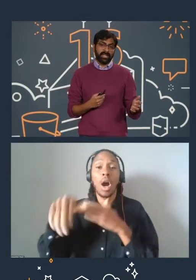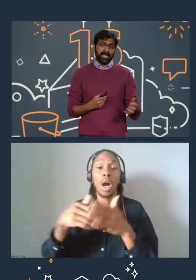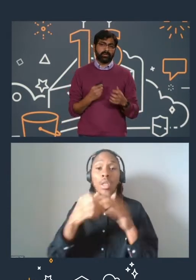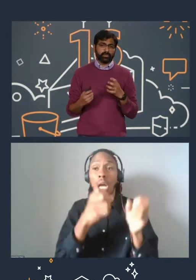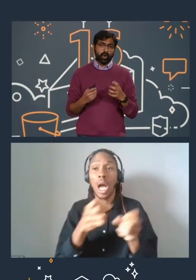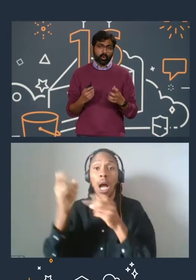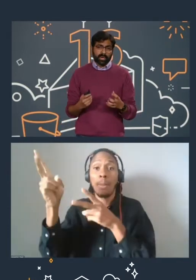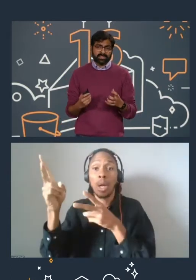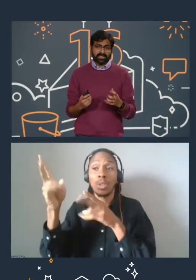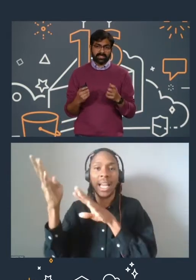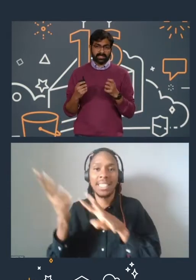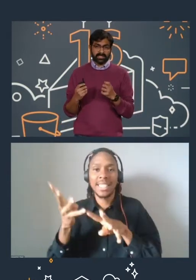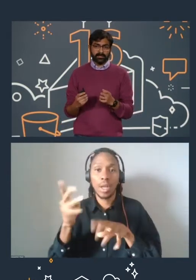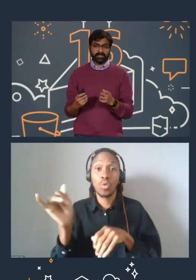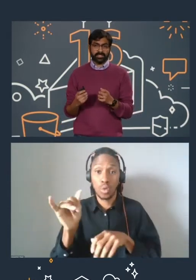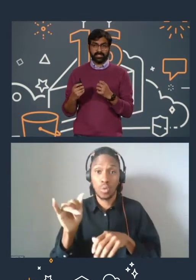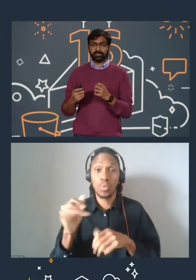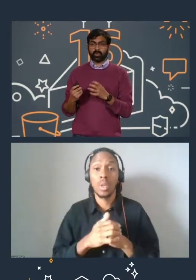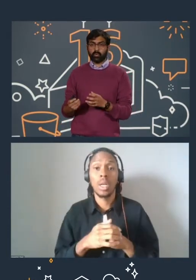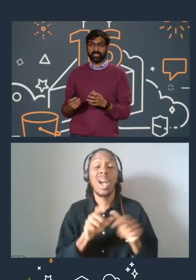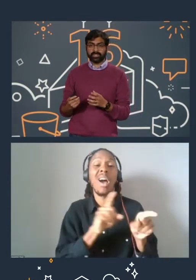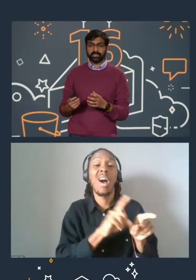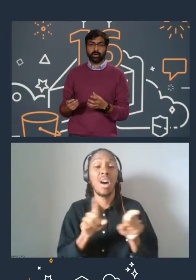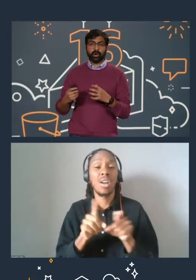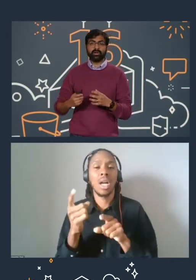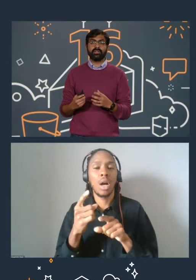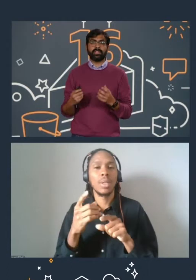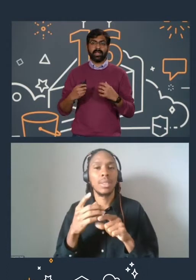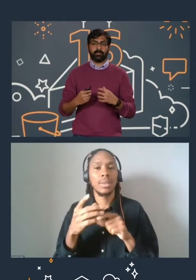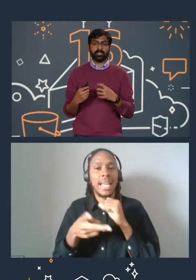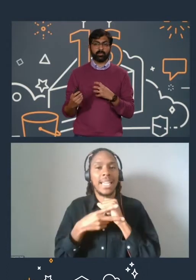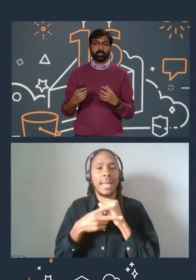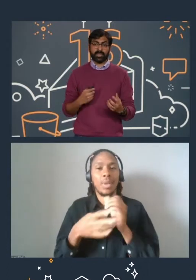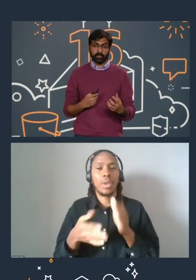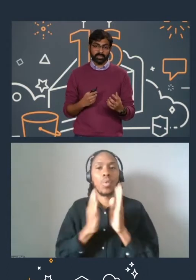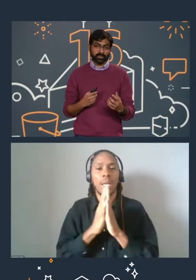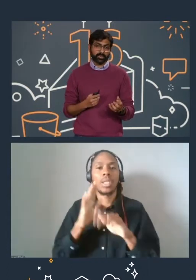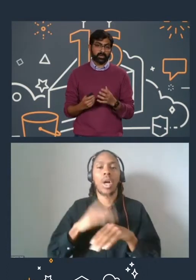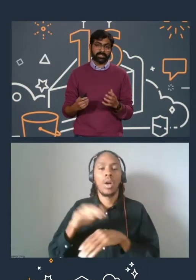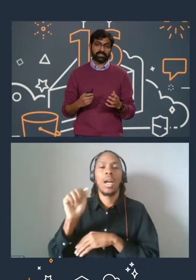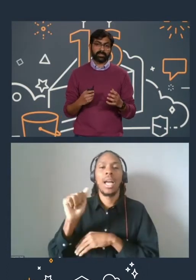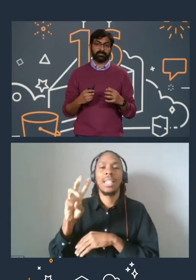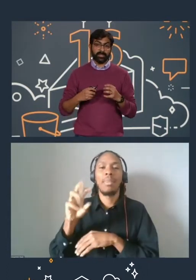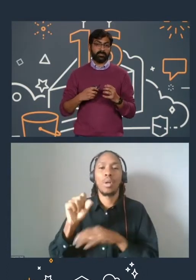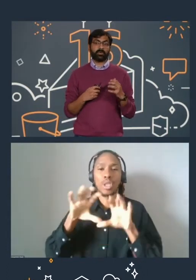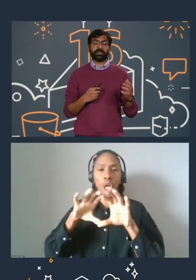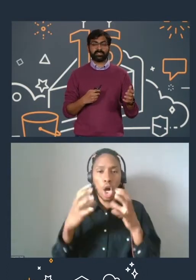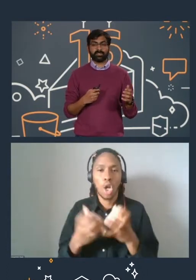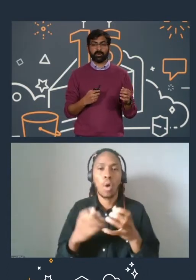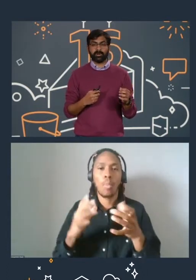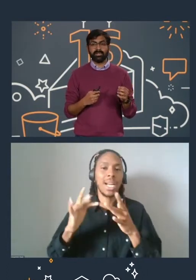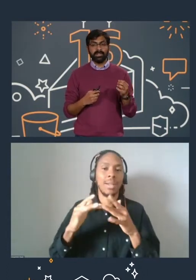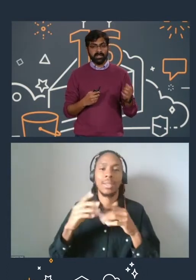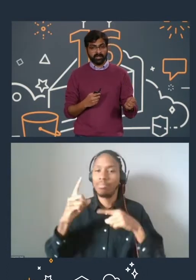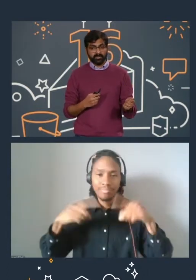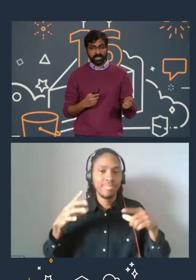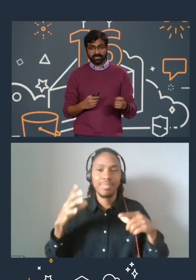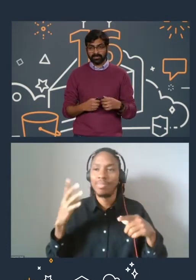And it also always keeps these requests on the AWS global network regardless of if the requests are internet-based,